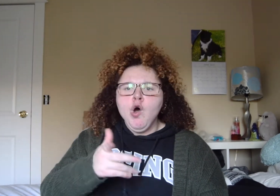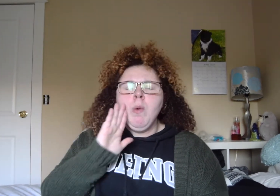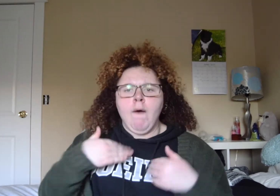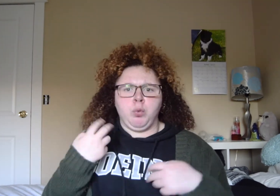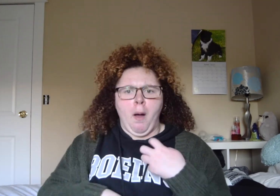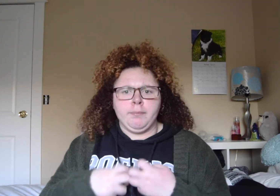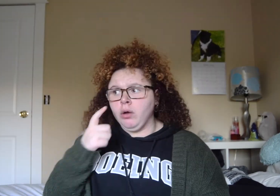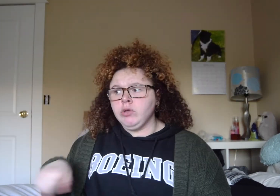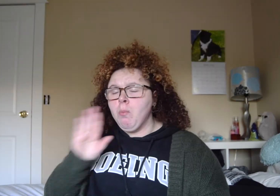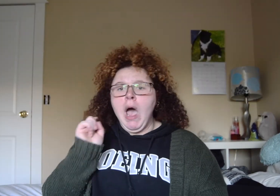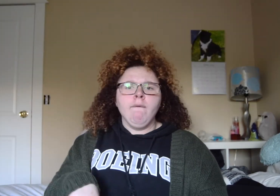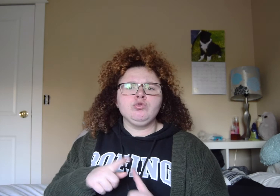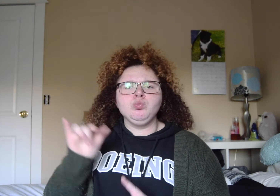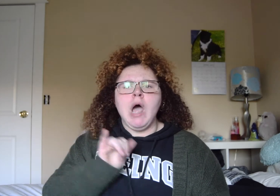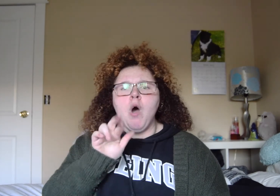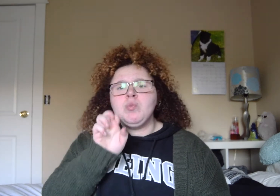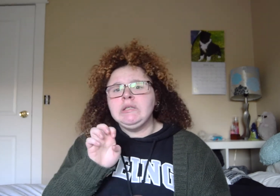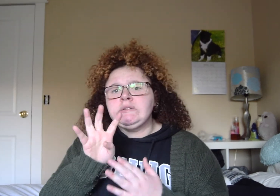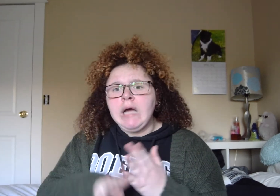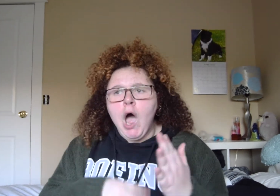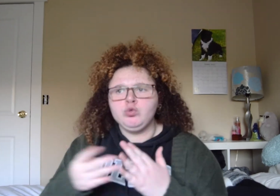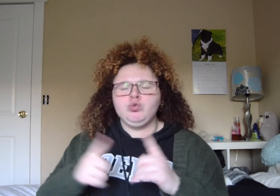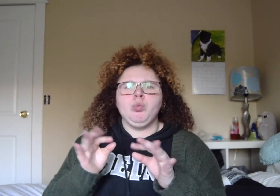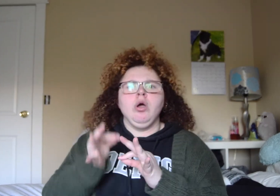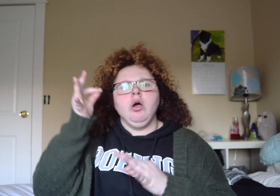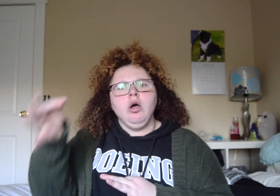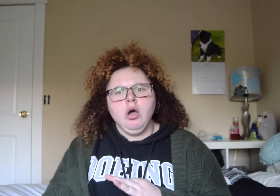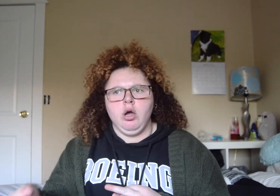You will have problems Because they will have to reschedule to postpone